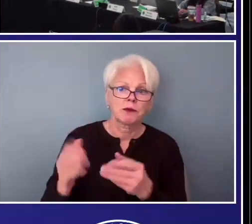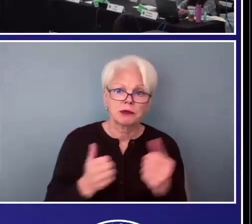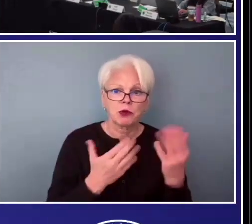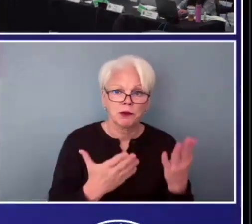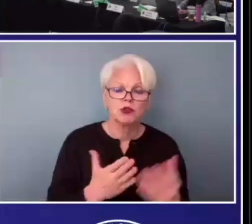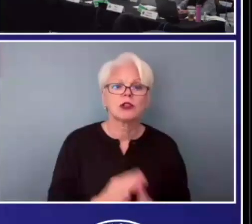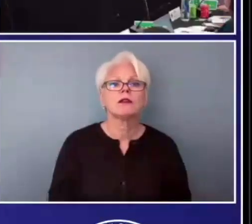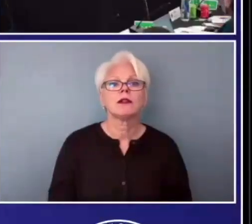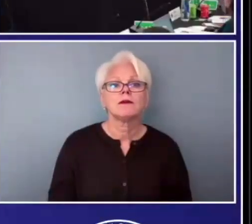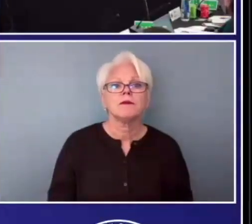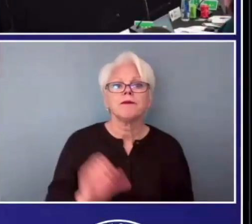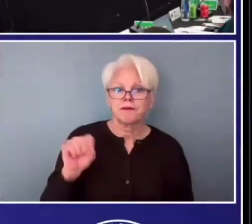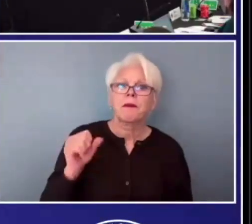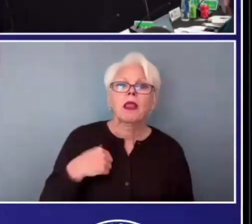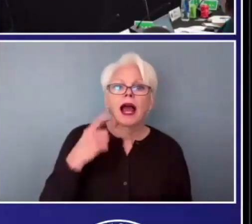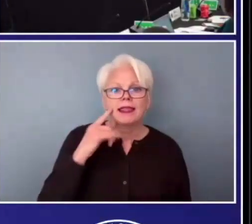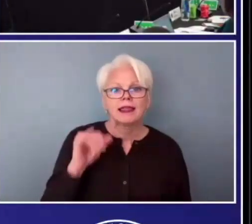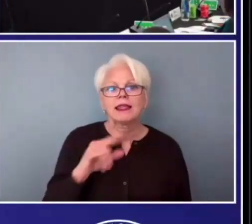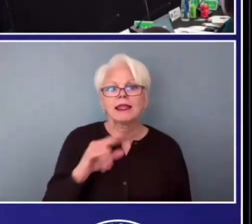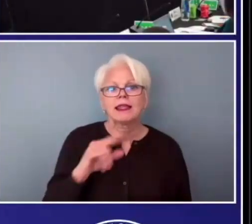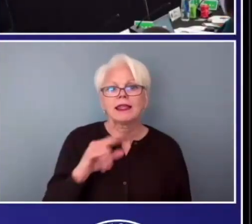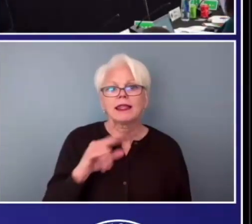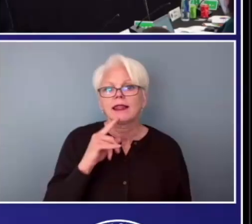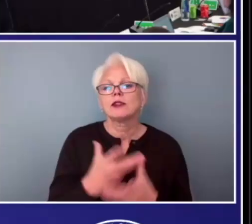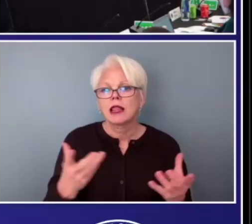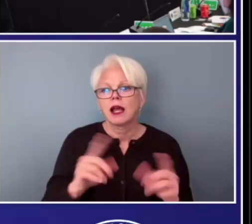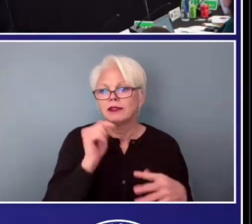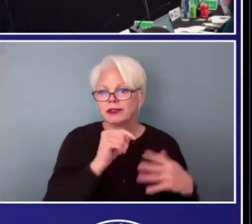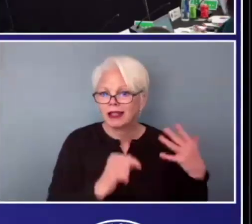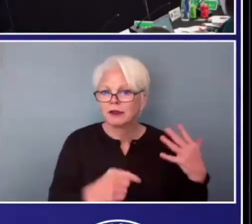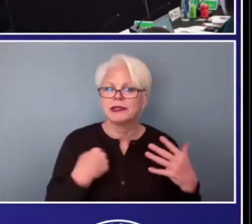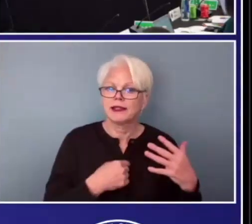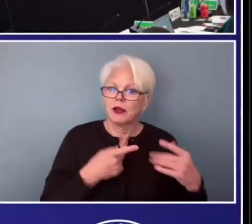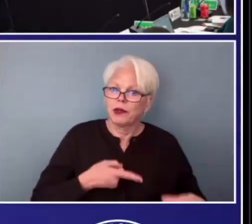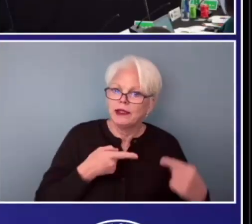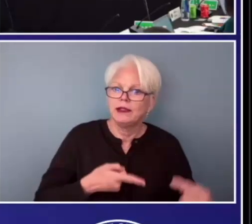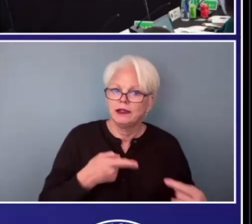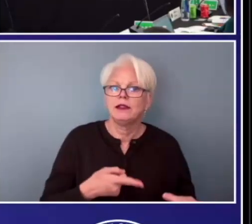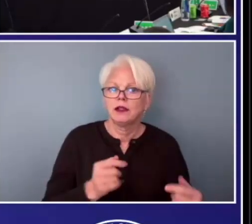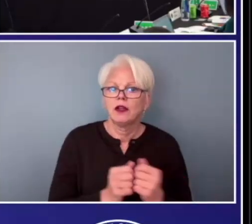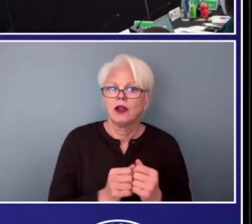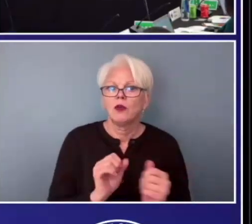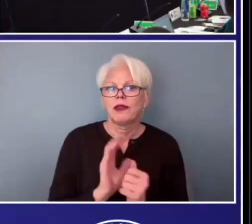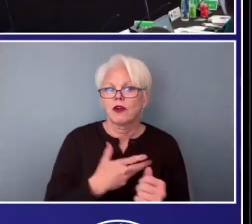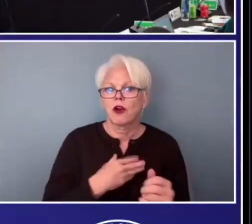Yeah. I think that there are a lot of elements that we grappled with in our methodology here.